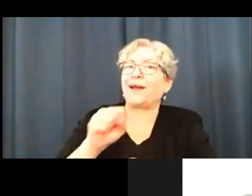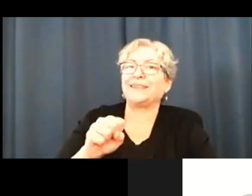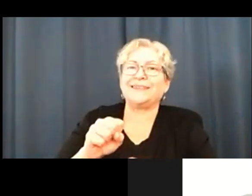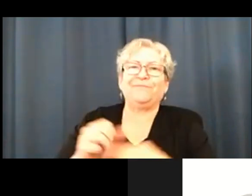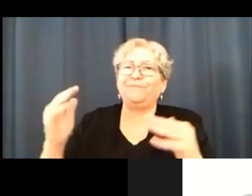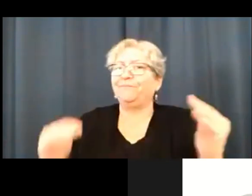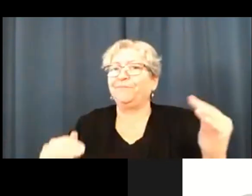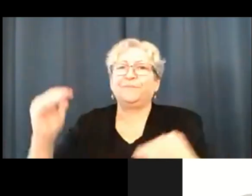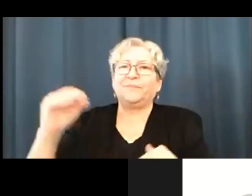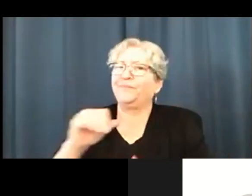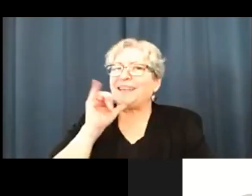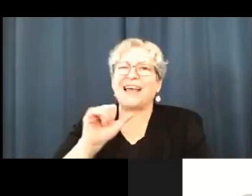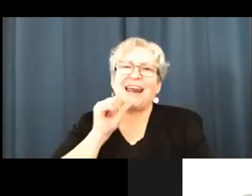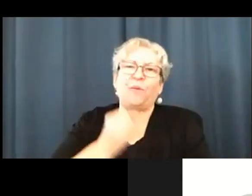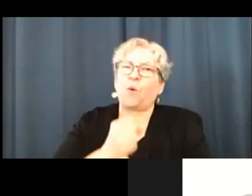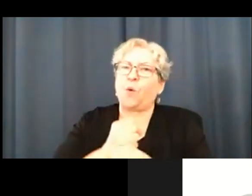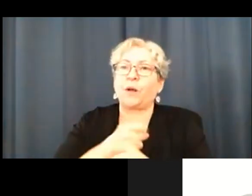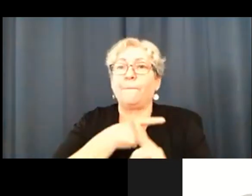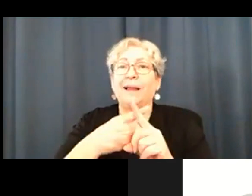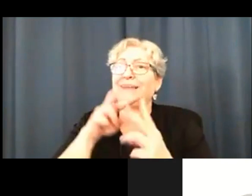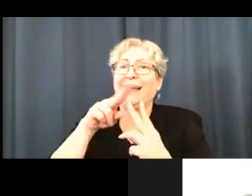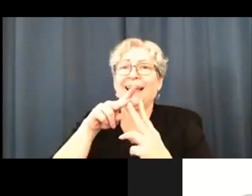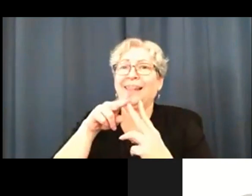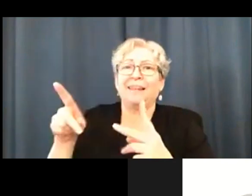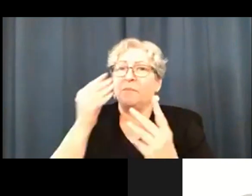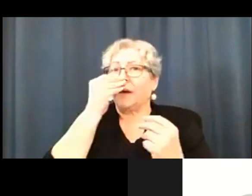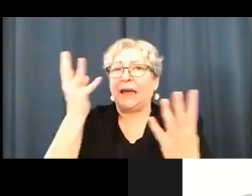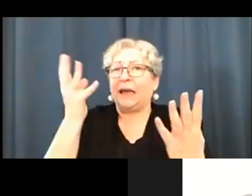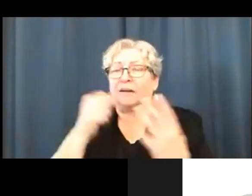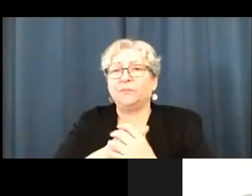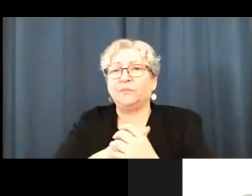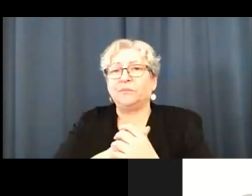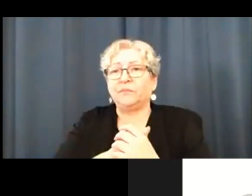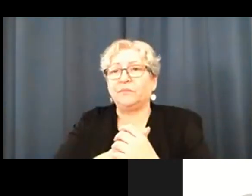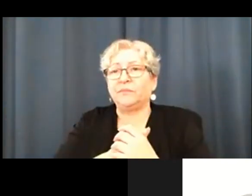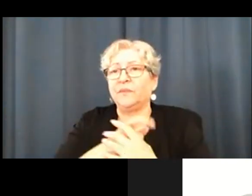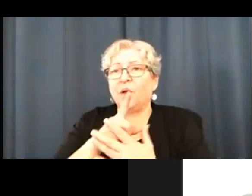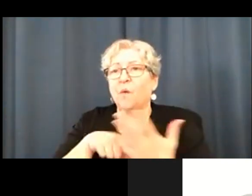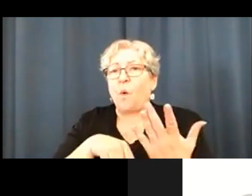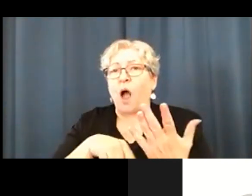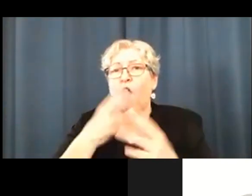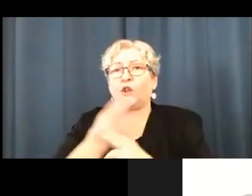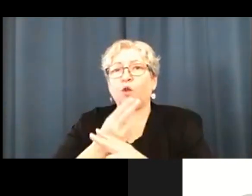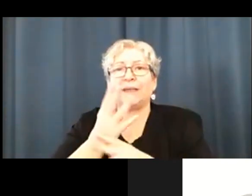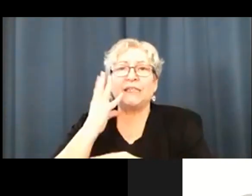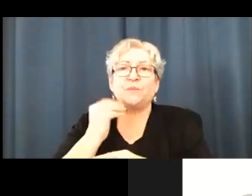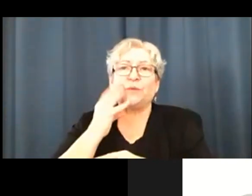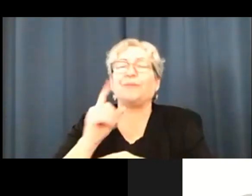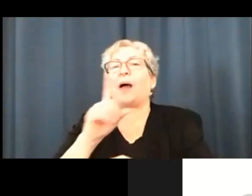Plus neither one of them care what the user experience or what the users are seeing.